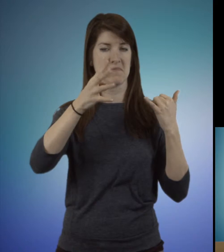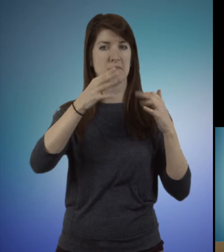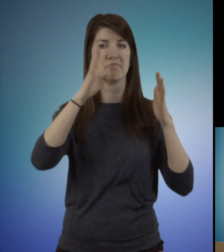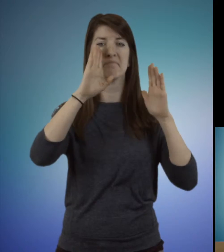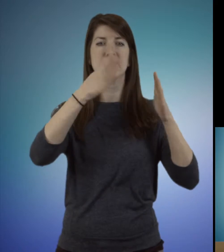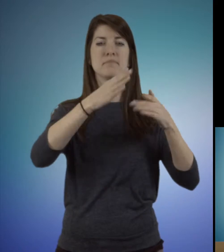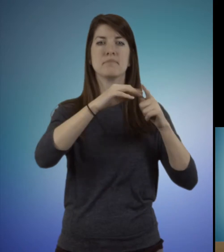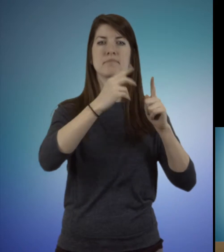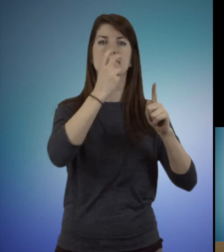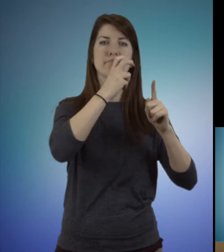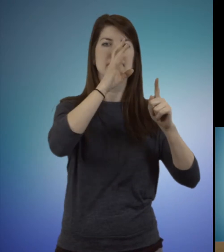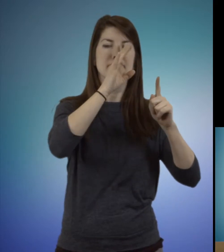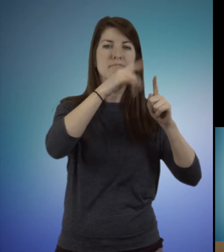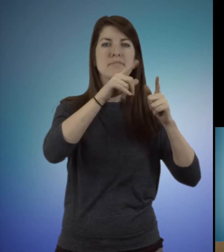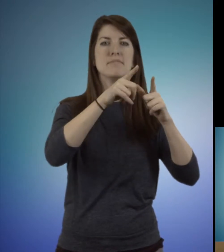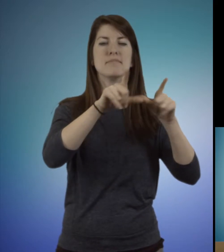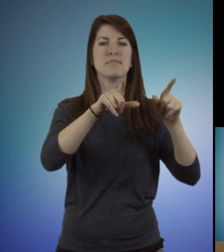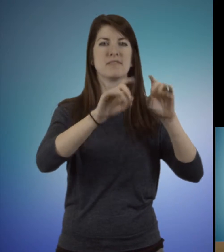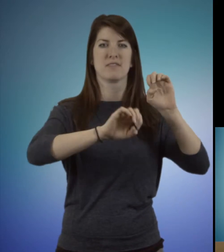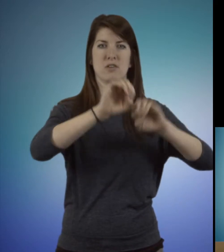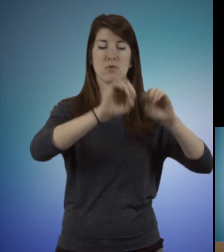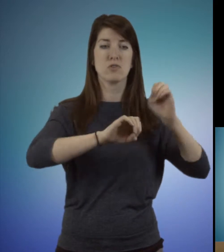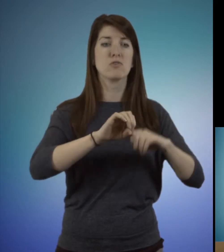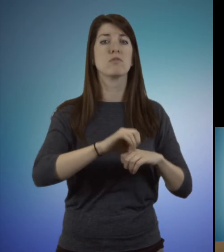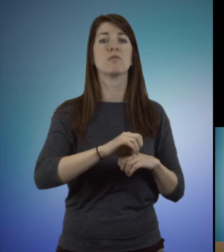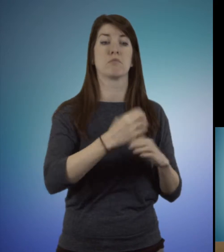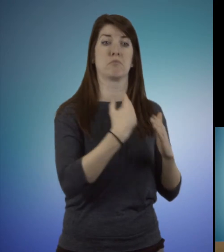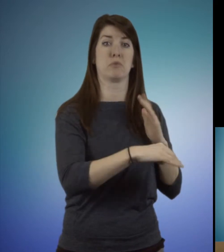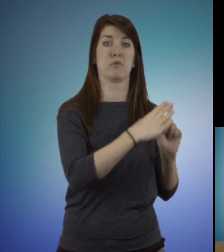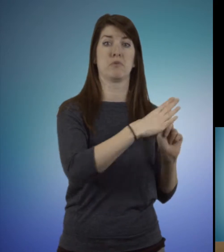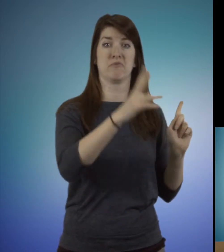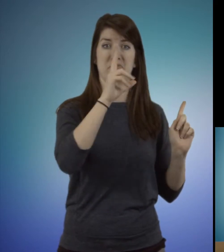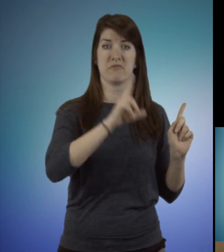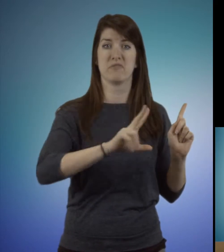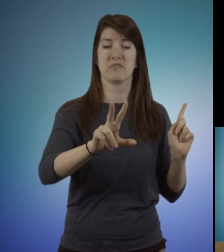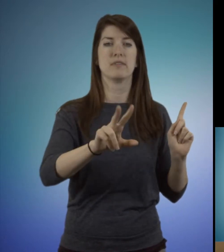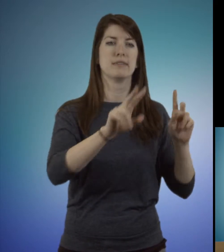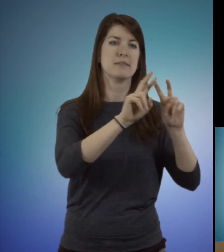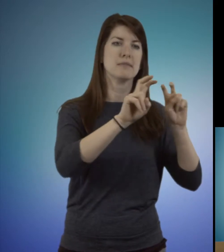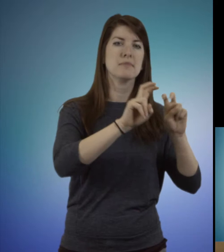part of Part 1, bursts of three, Assessments and Evaluations for Deaf and Hard of Hearing Children.